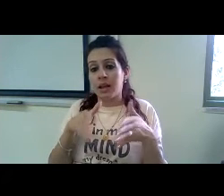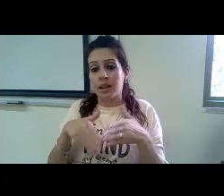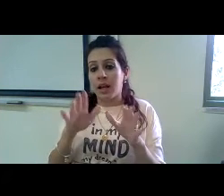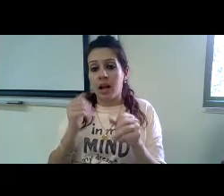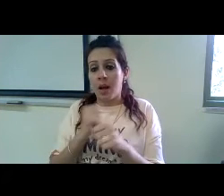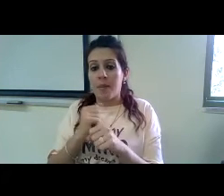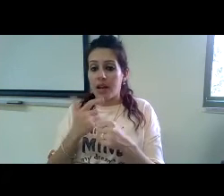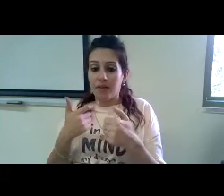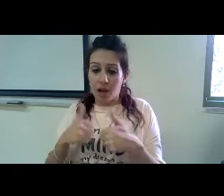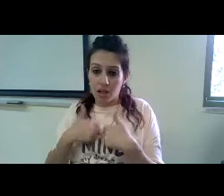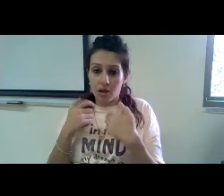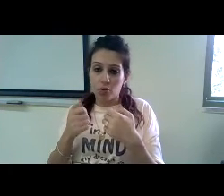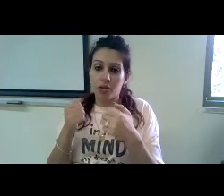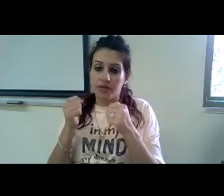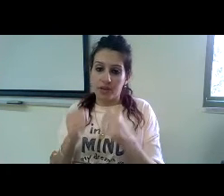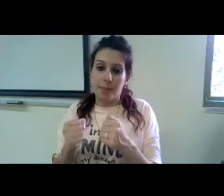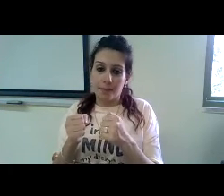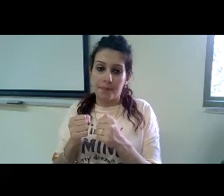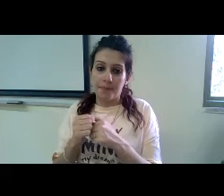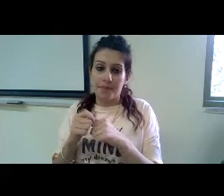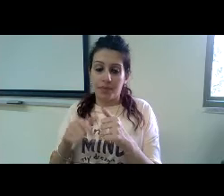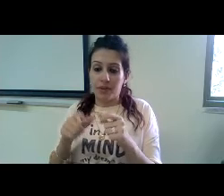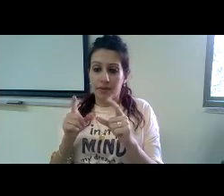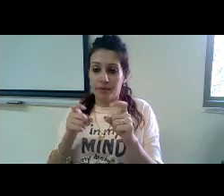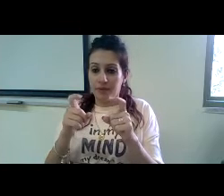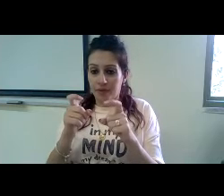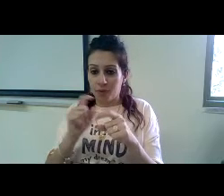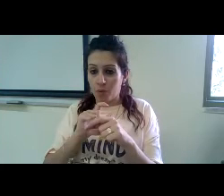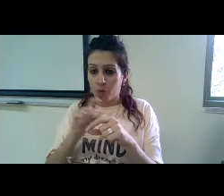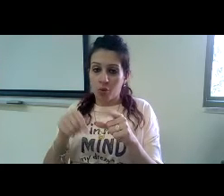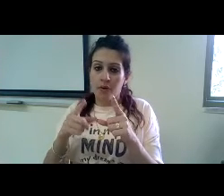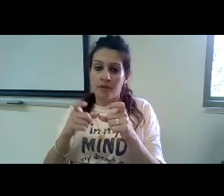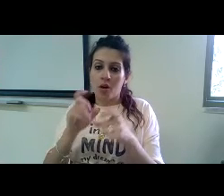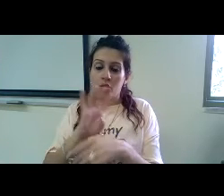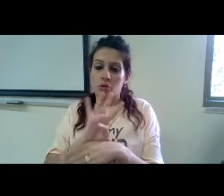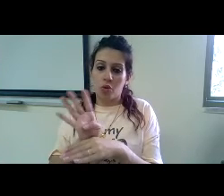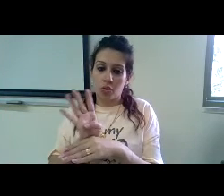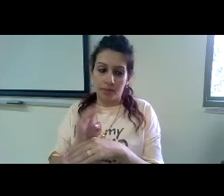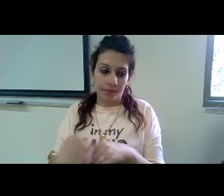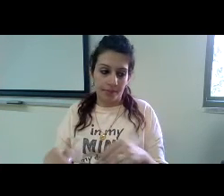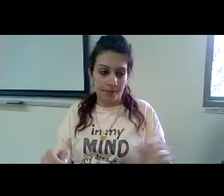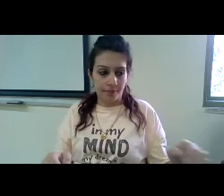I would like to talk on how this education crises can perhaps provide